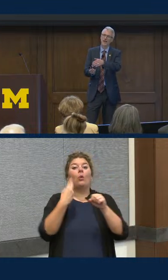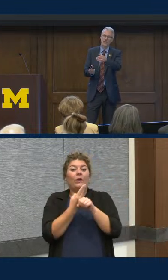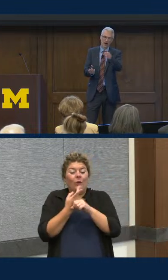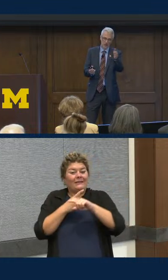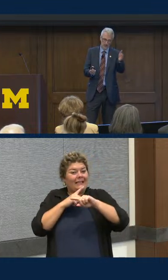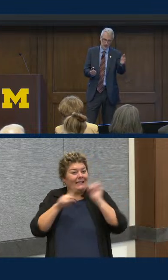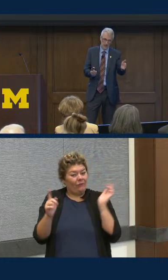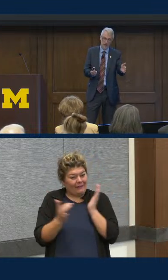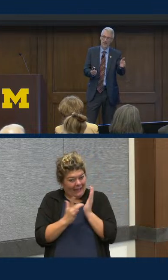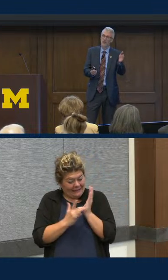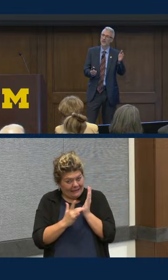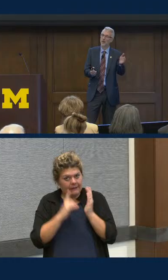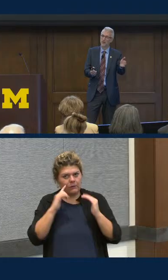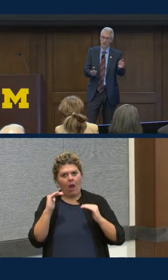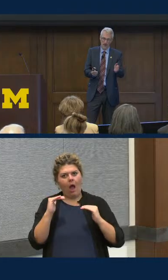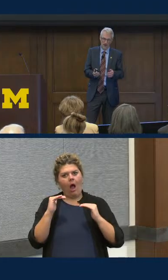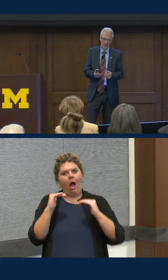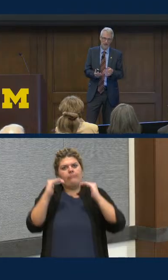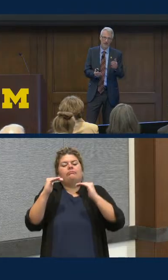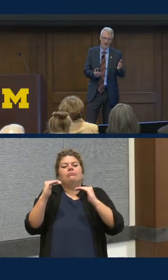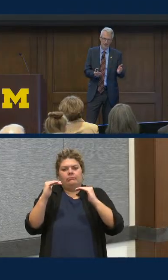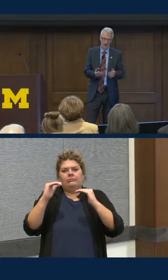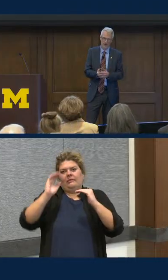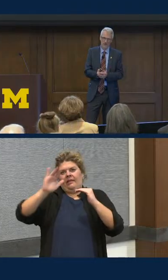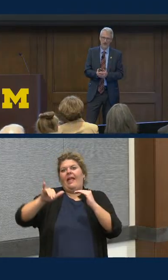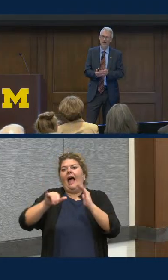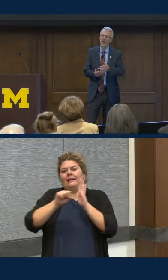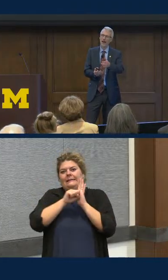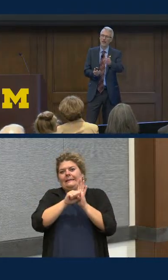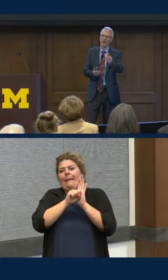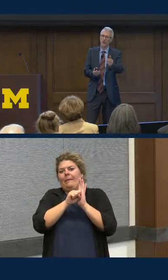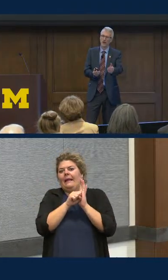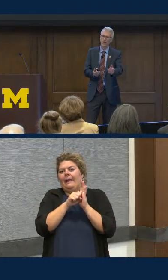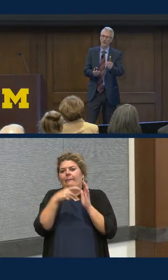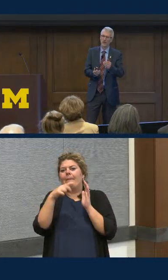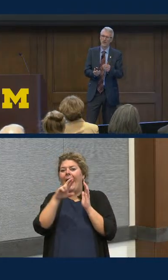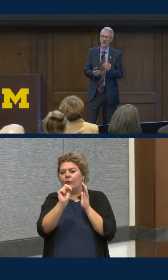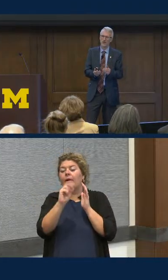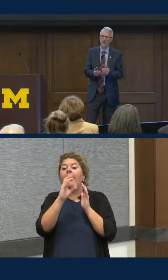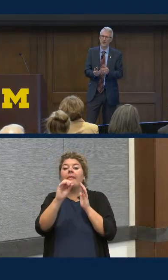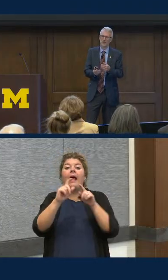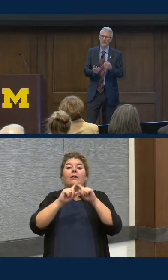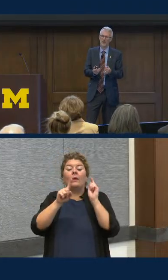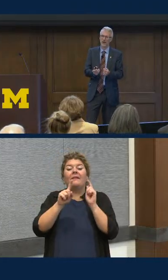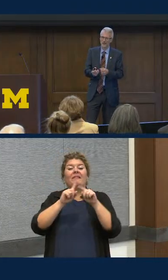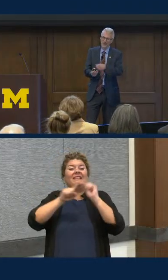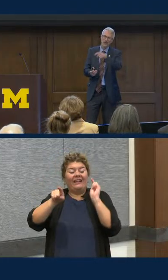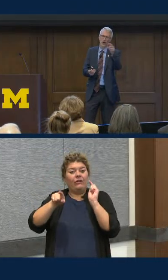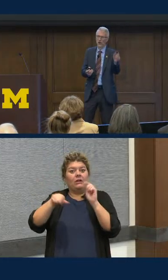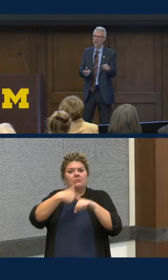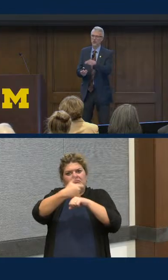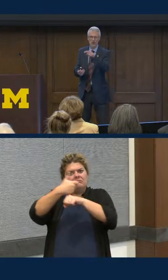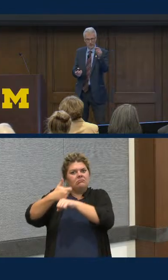technique to update the sampling pattern and the reconstruction